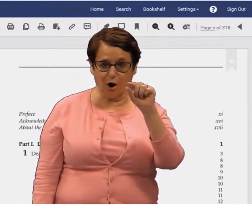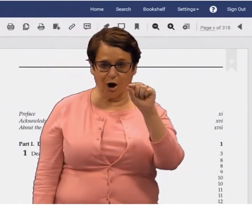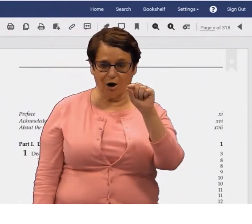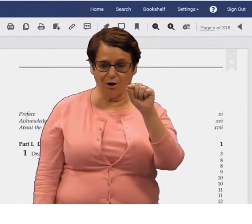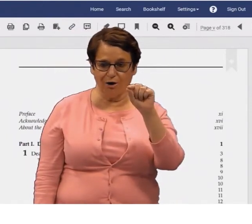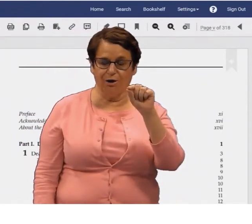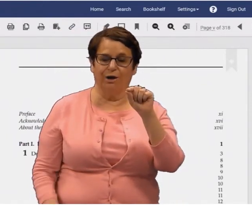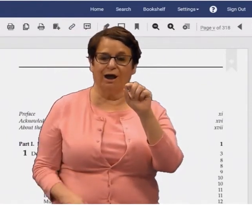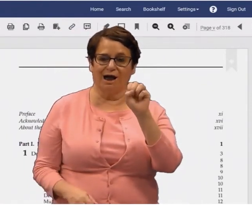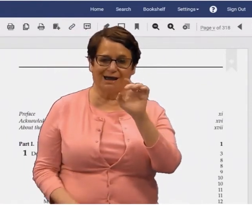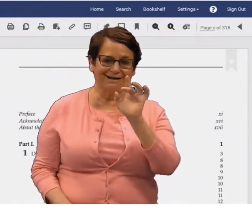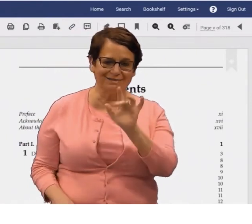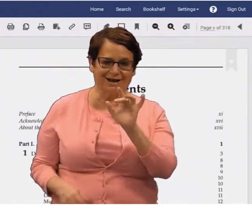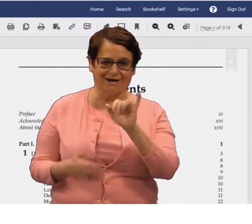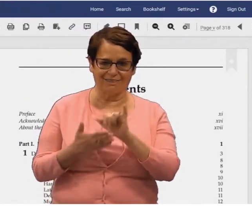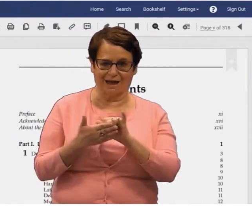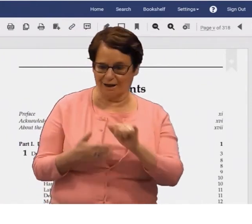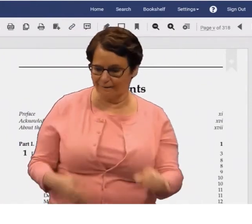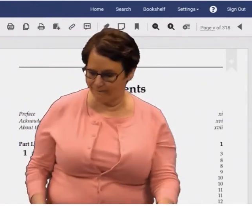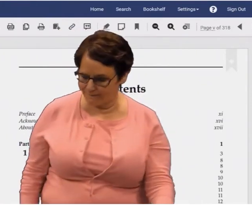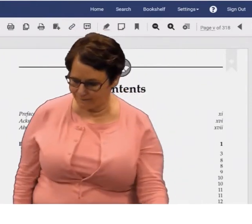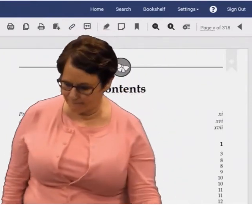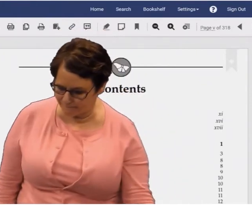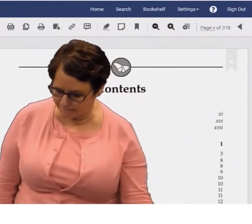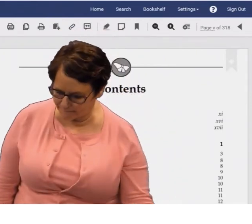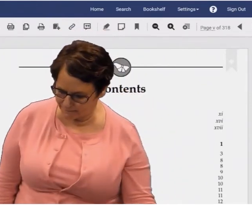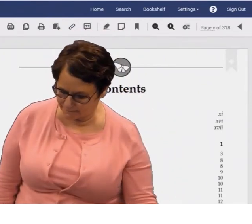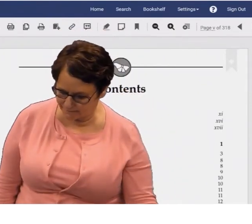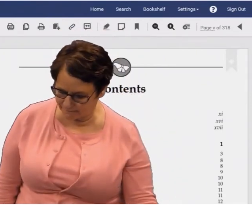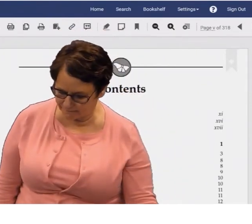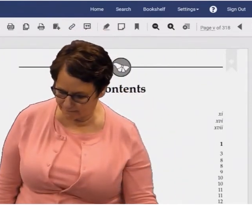Do you see the blue bar? I can click on that.